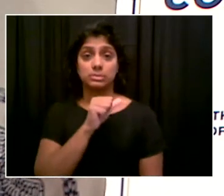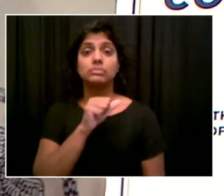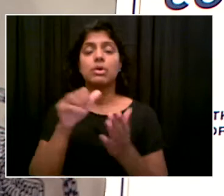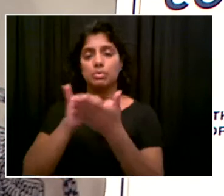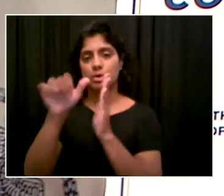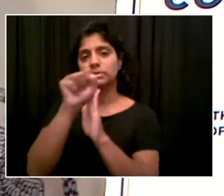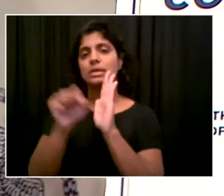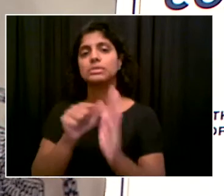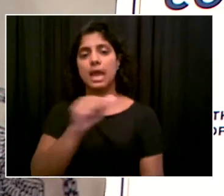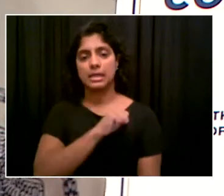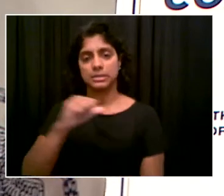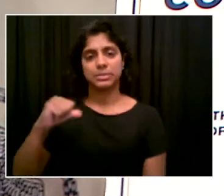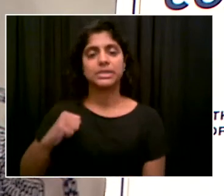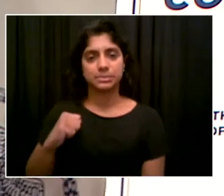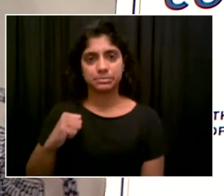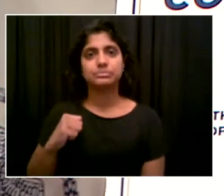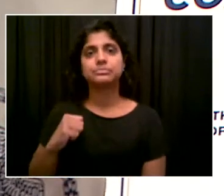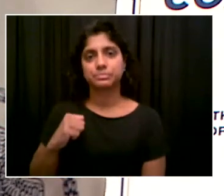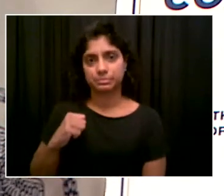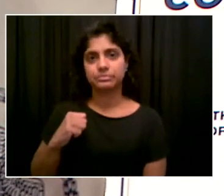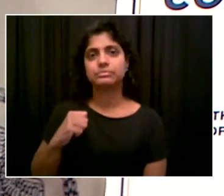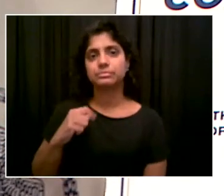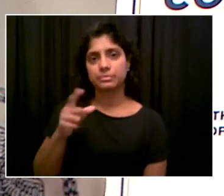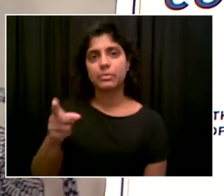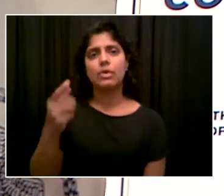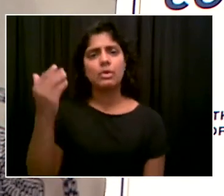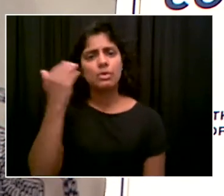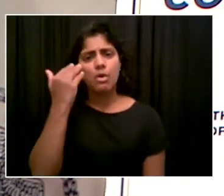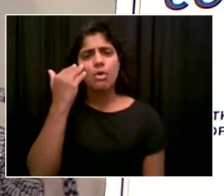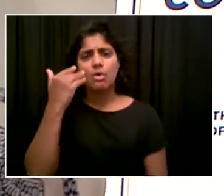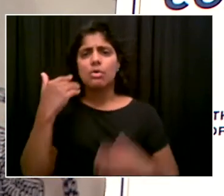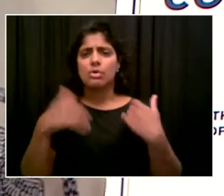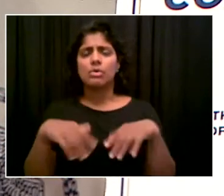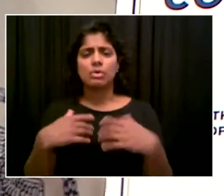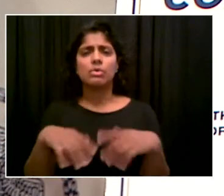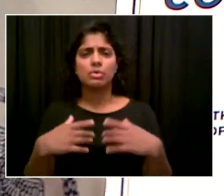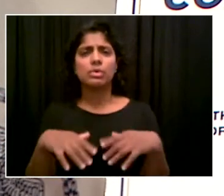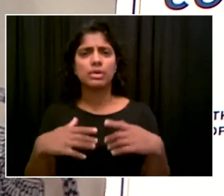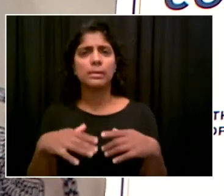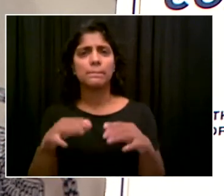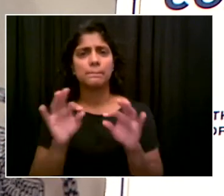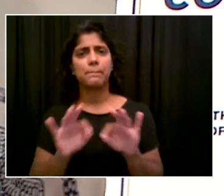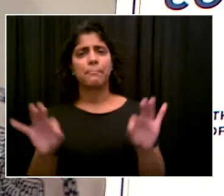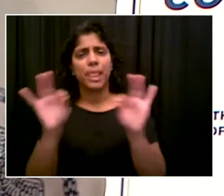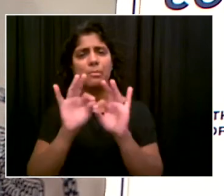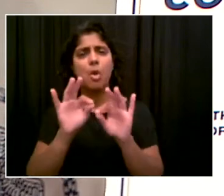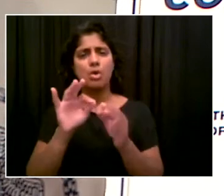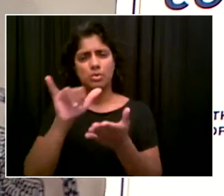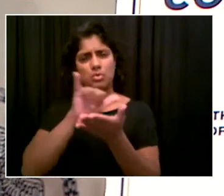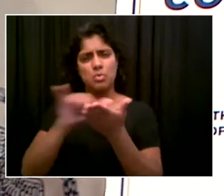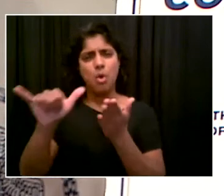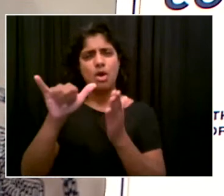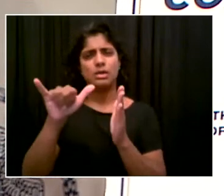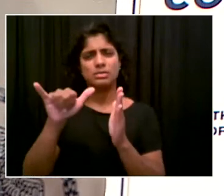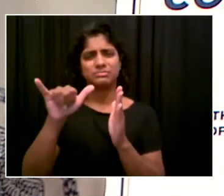BWSUAYS ARE NOT WORKING. HE KNOWS HOW IMPORTANT IT IS FOR TOURISM AND